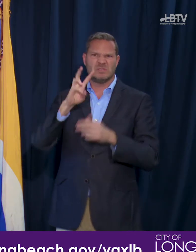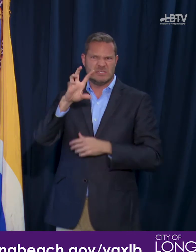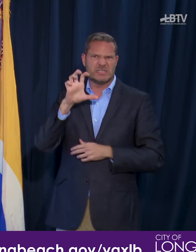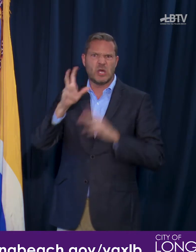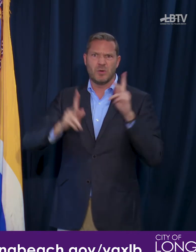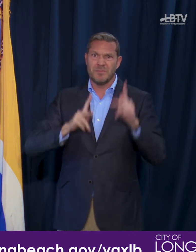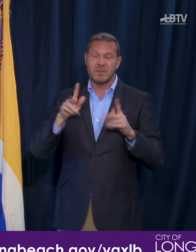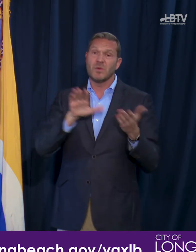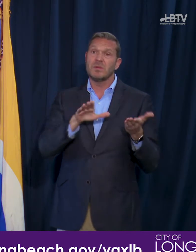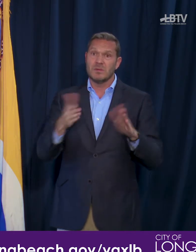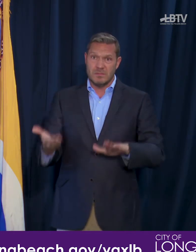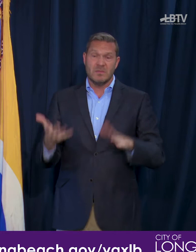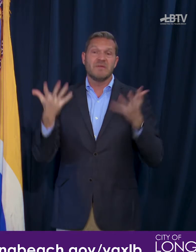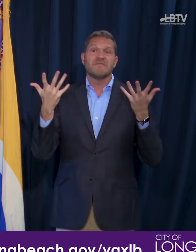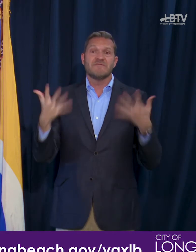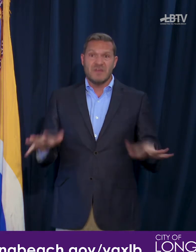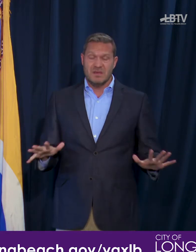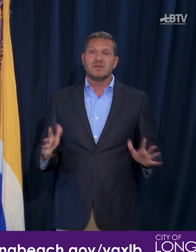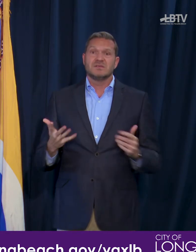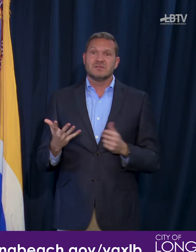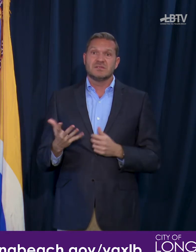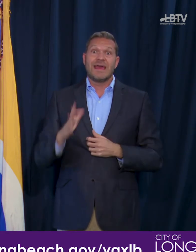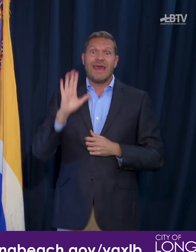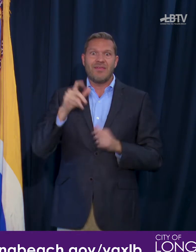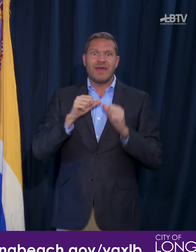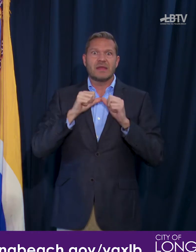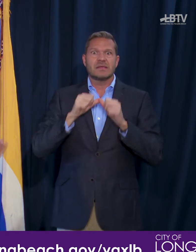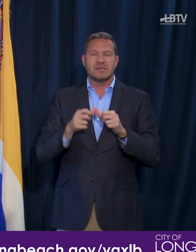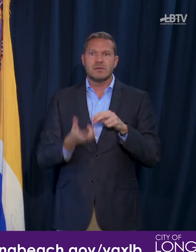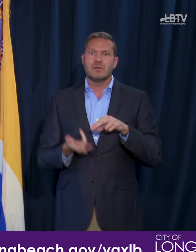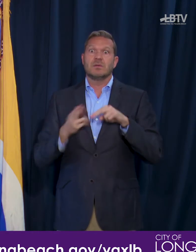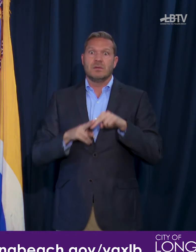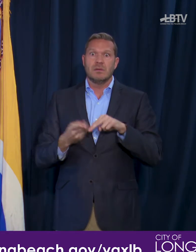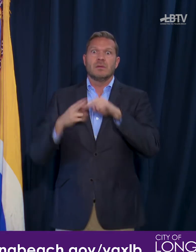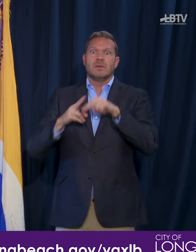And that has happened exponentially in the weeks as we know prior.